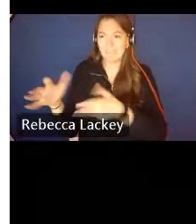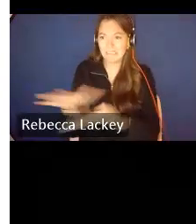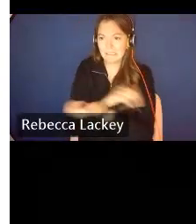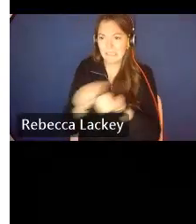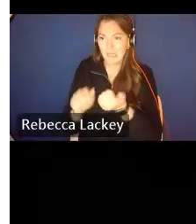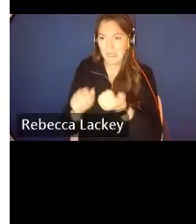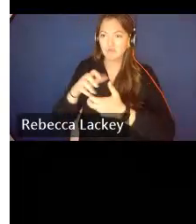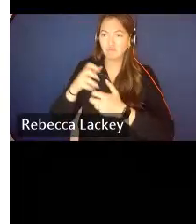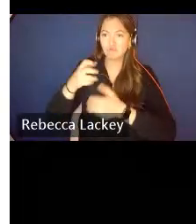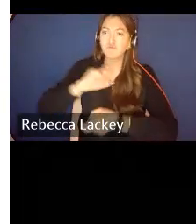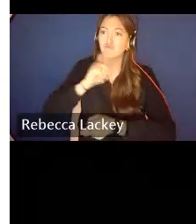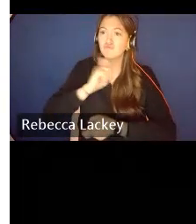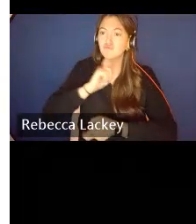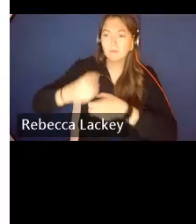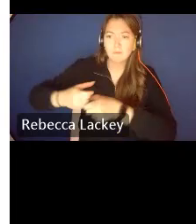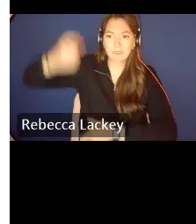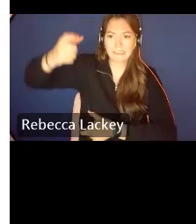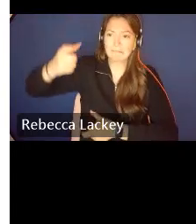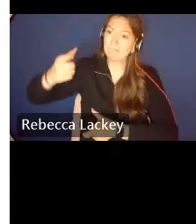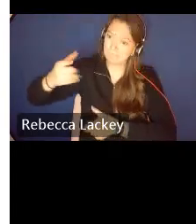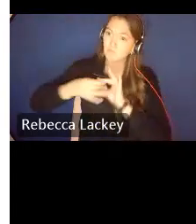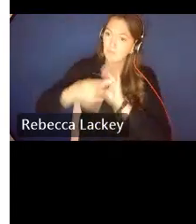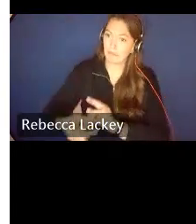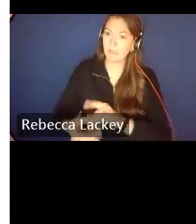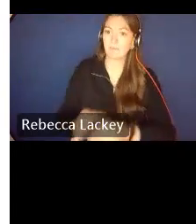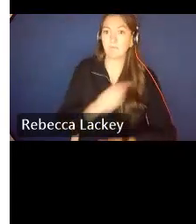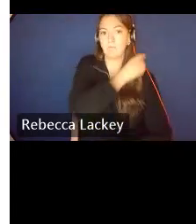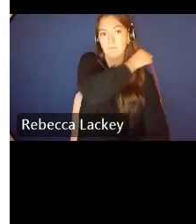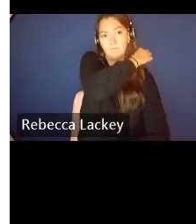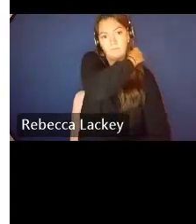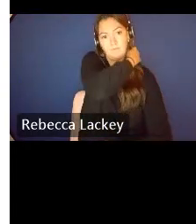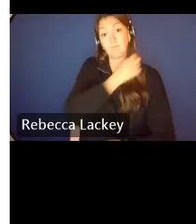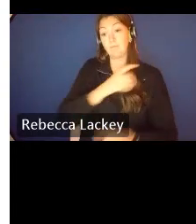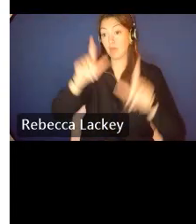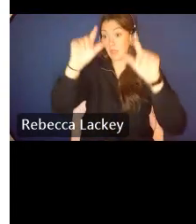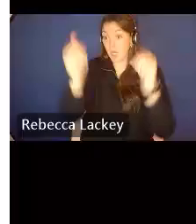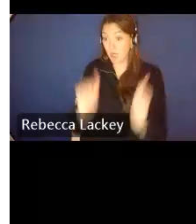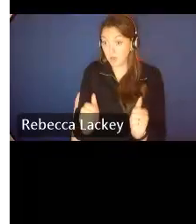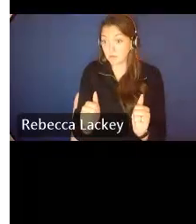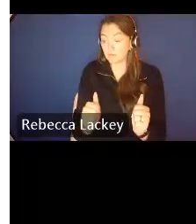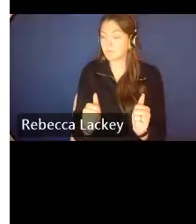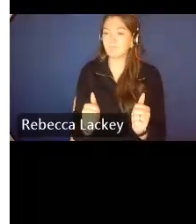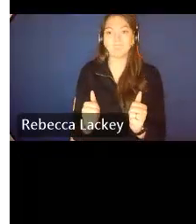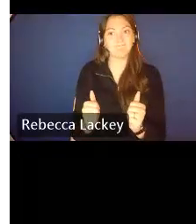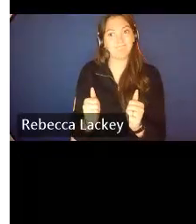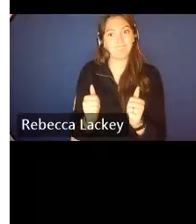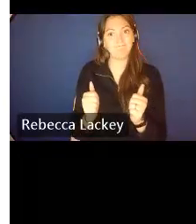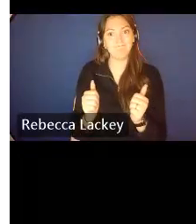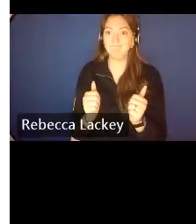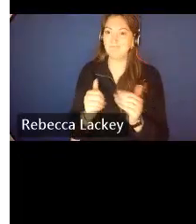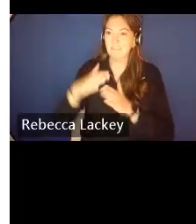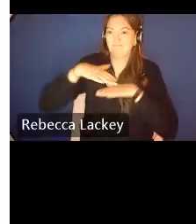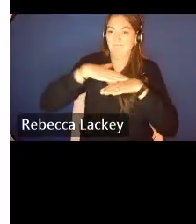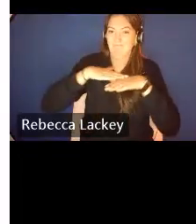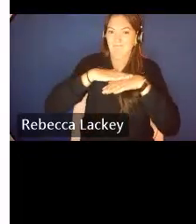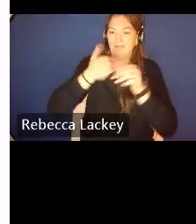concrete beam below. The deterioration was on the top of a voided section in the structure,